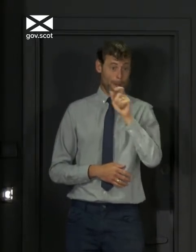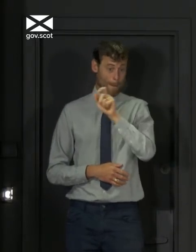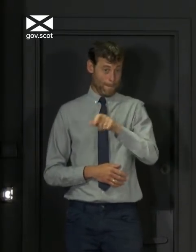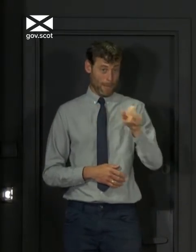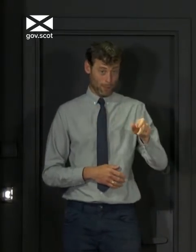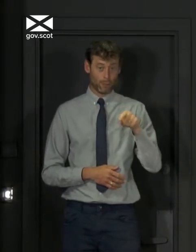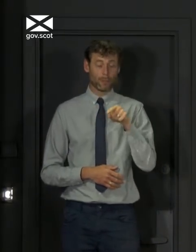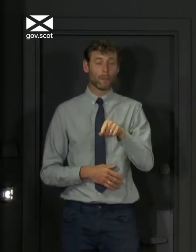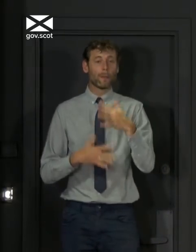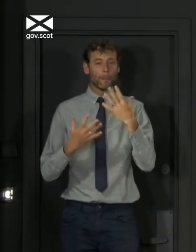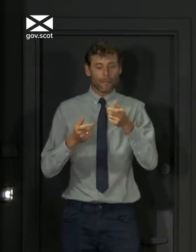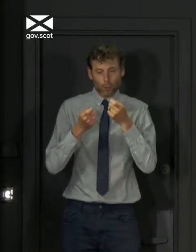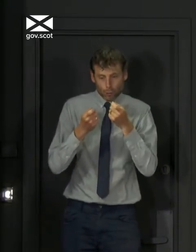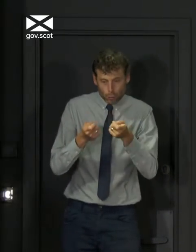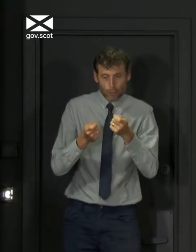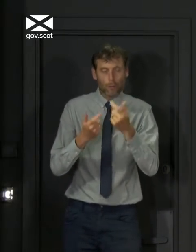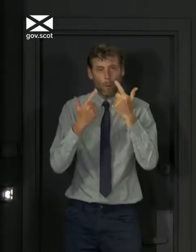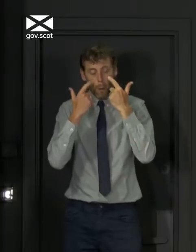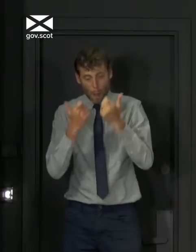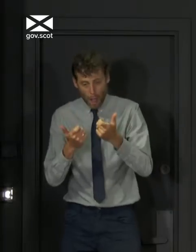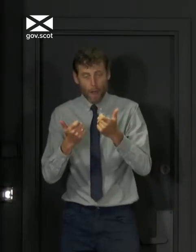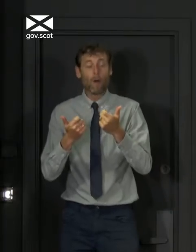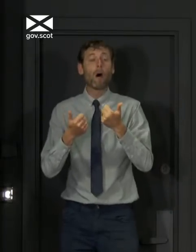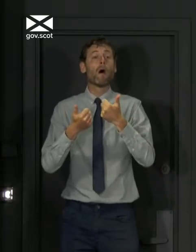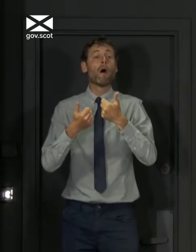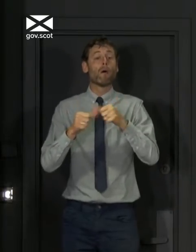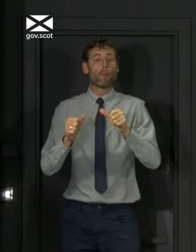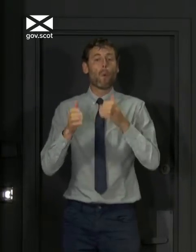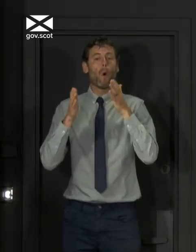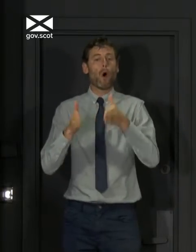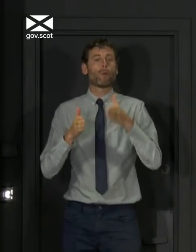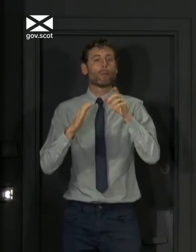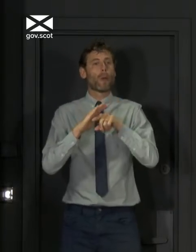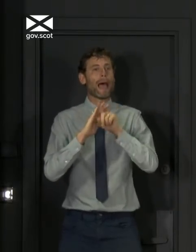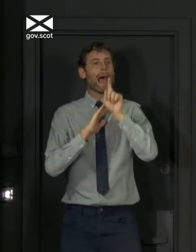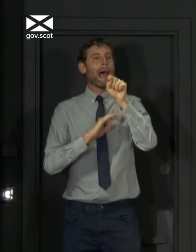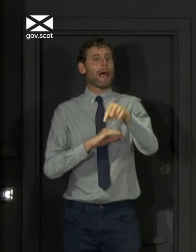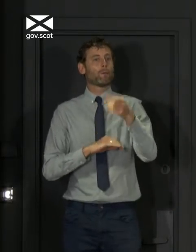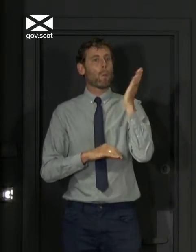treatment have been able to leave hospital. And I'm sure we wish all of them well.